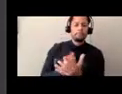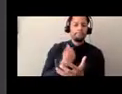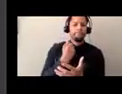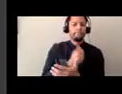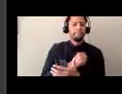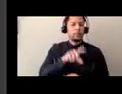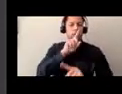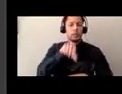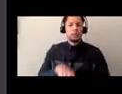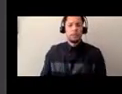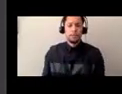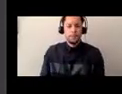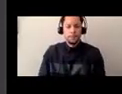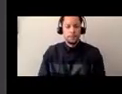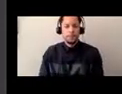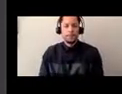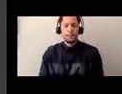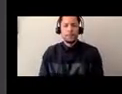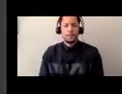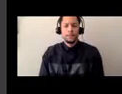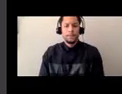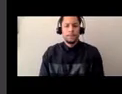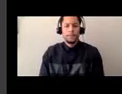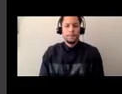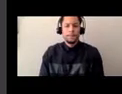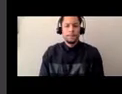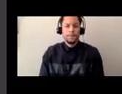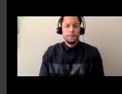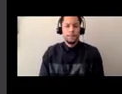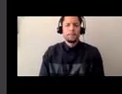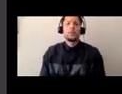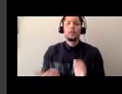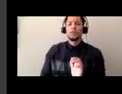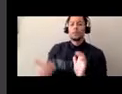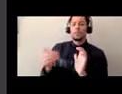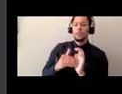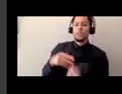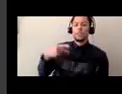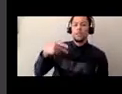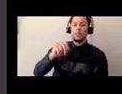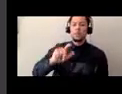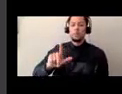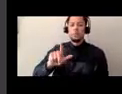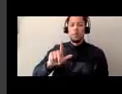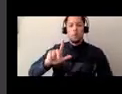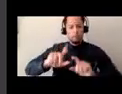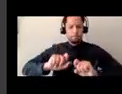Poll is launched again.